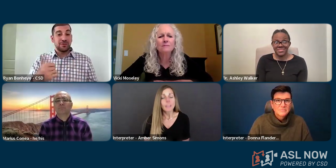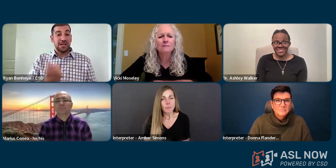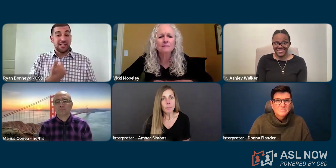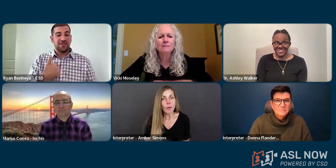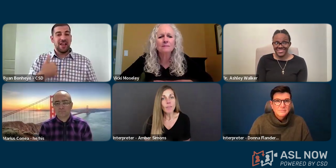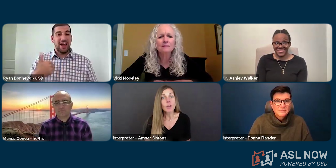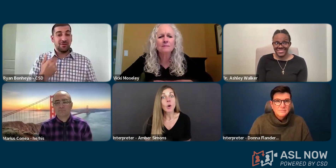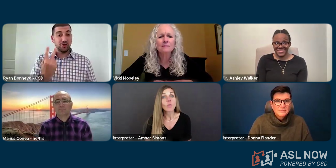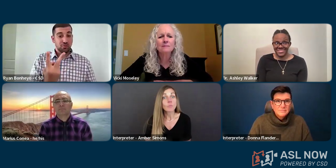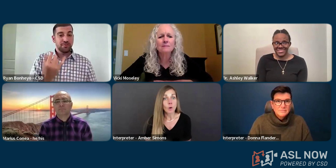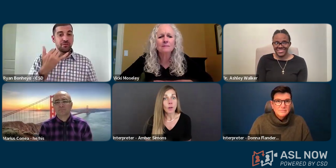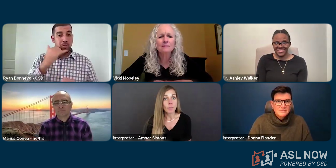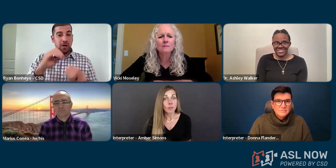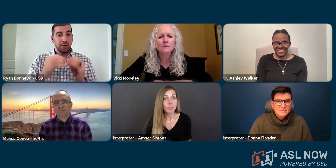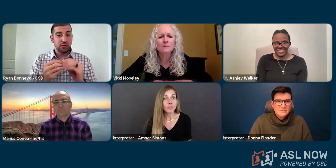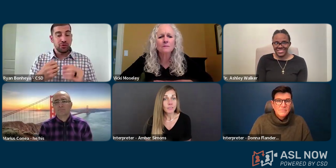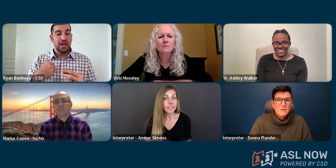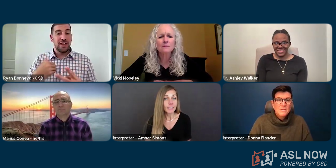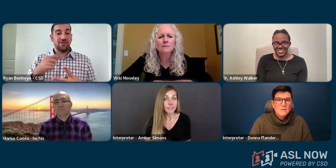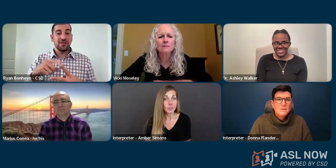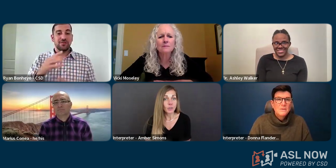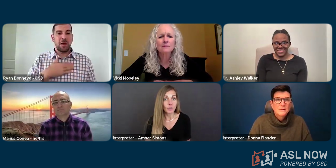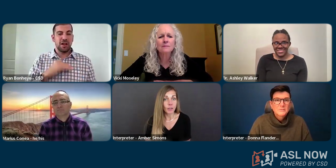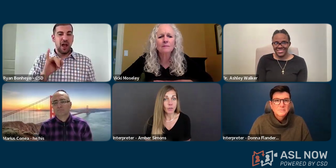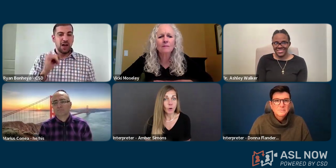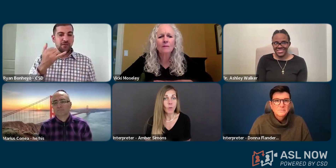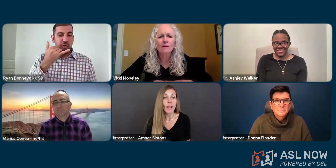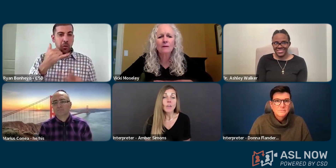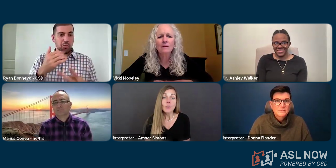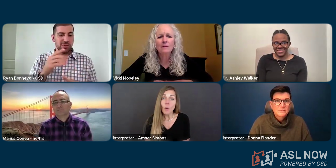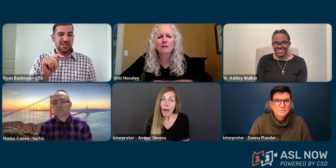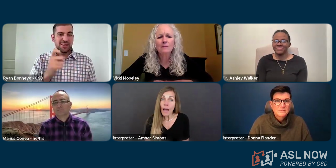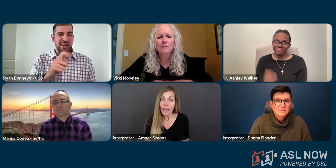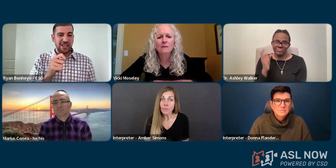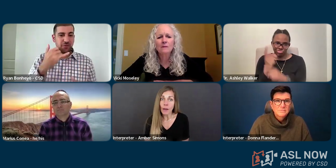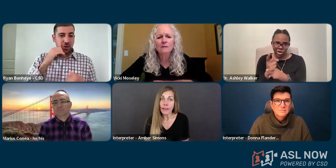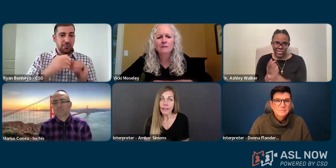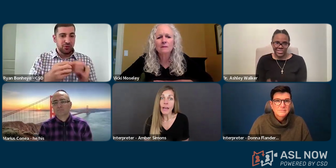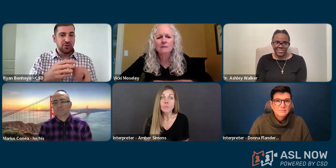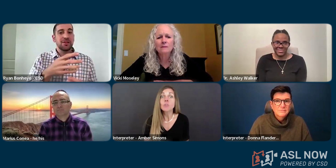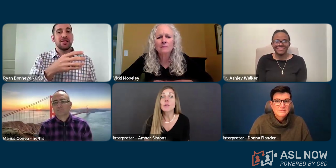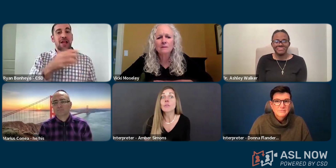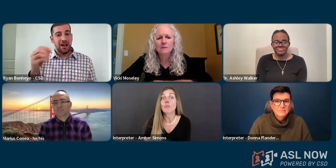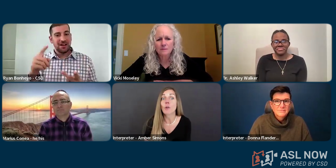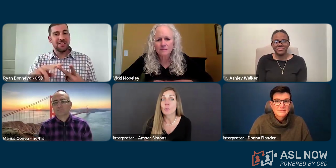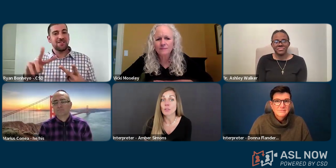Deaf people have their own phone numbers connected to their video phone. So I, Ryan, have two different phone numbers.